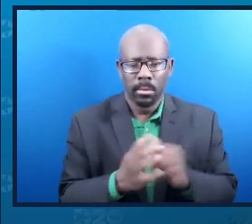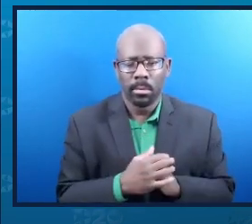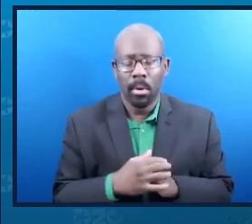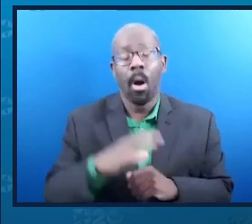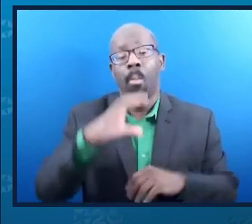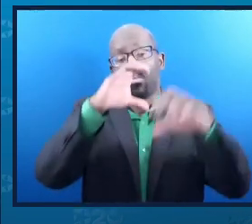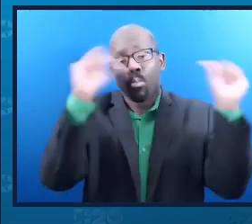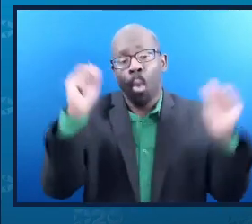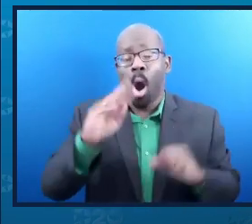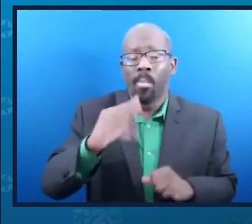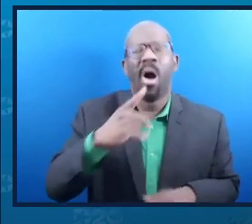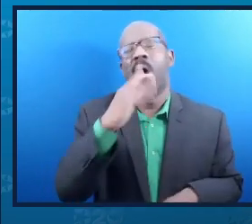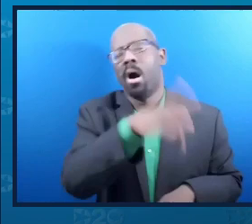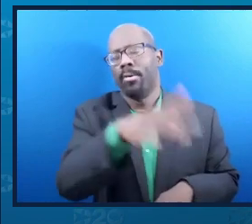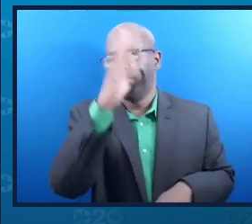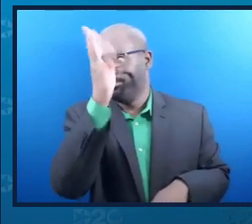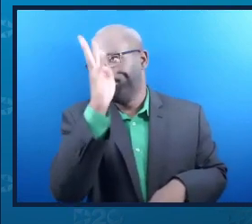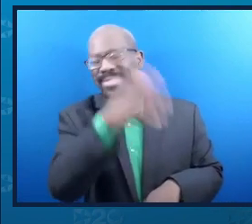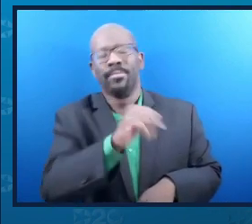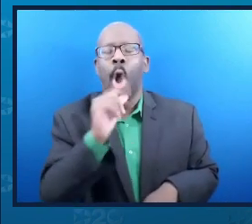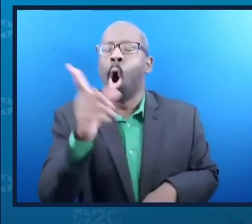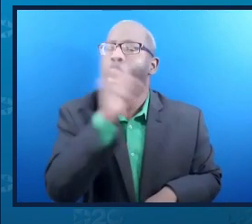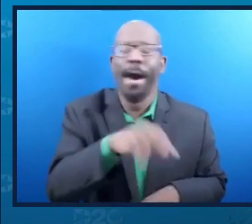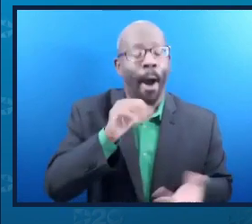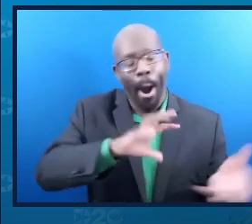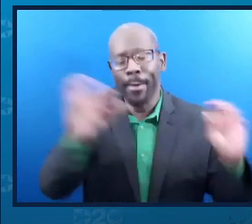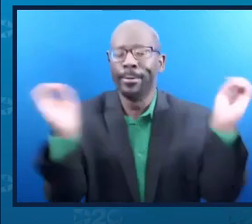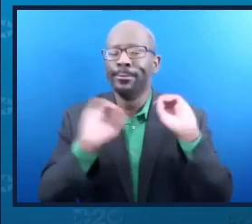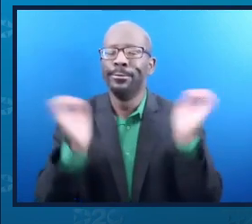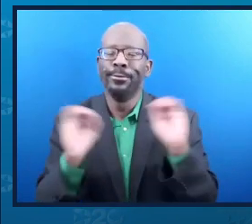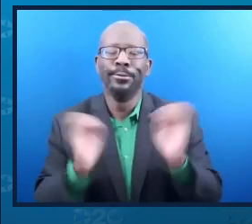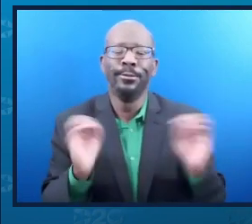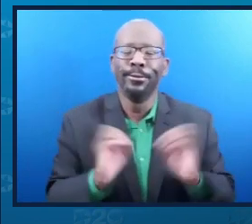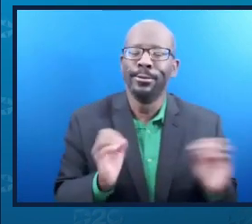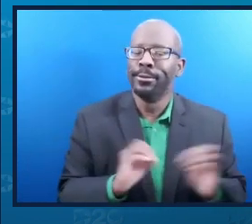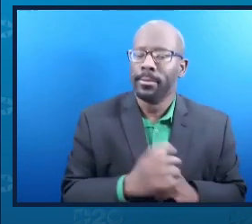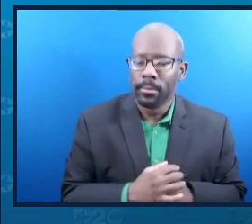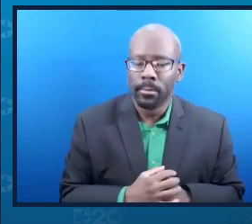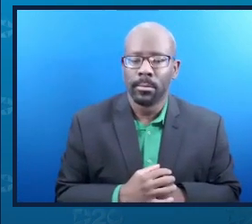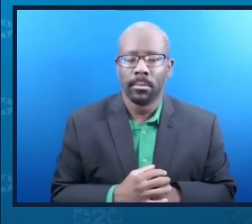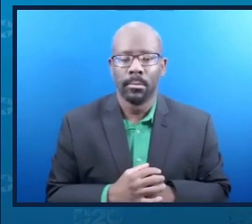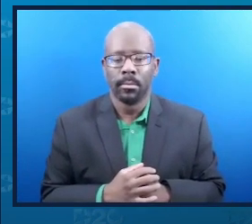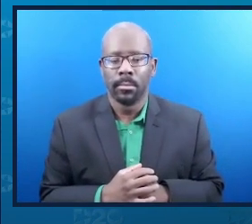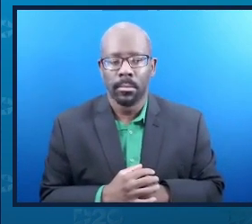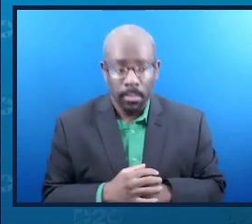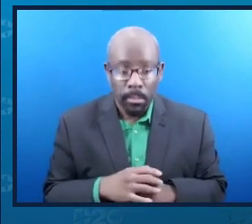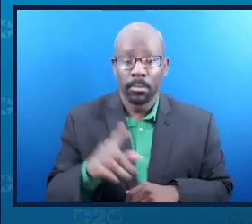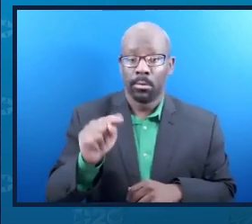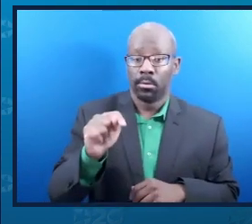IT IS A HOAX. A I SPENT FIVE YEARS WORK ON THIS REPORT. THE TRUMP ADMINISTRATION STARTED